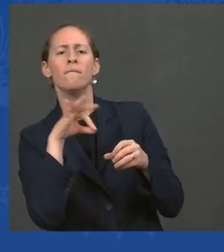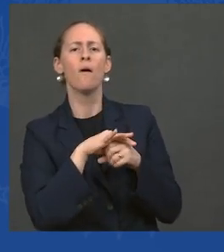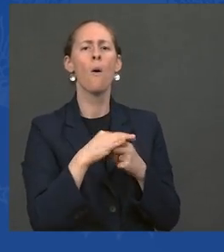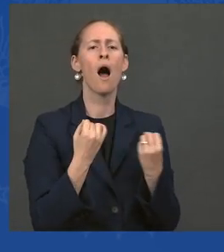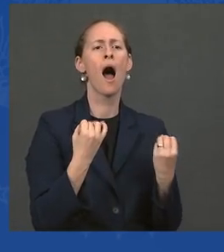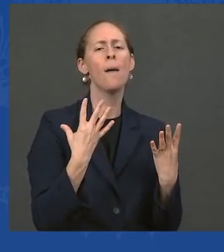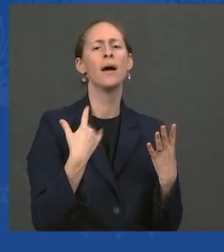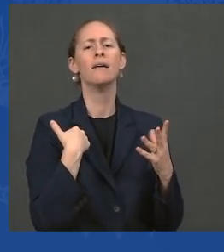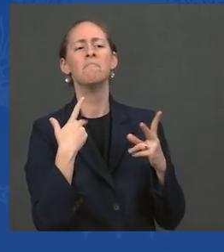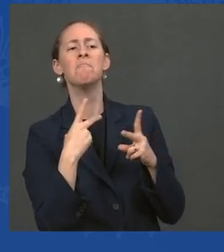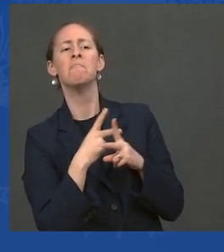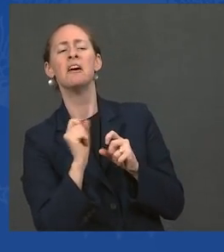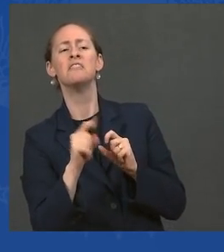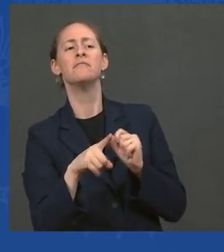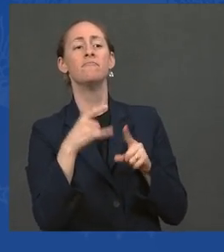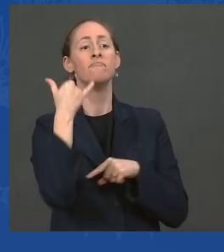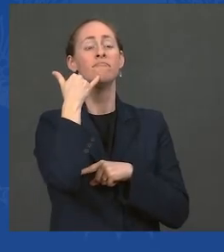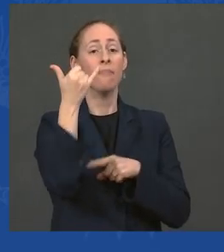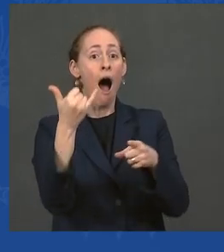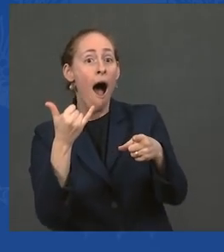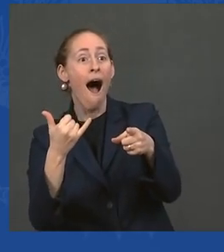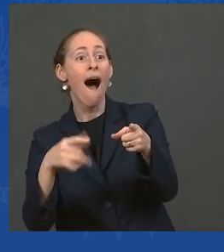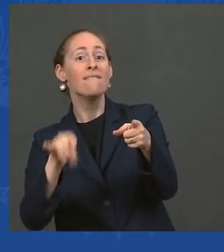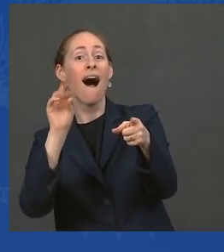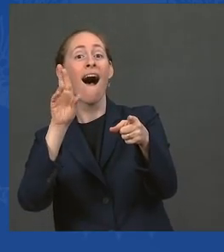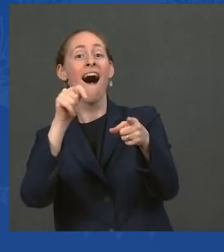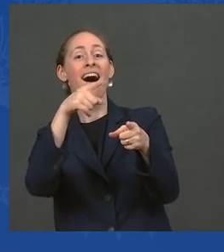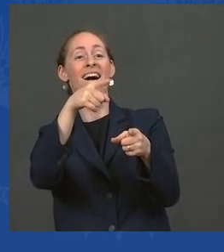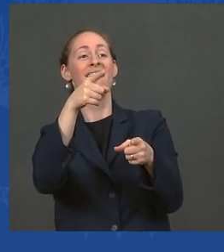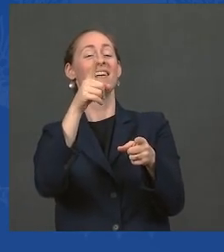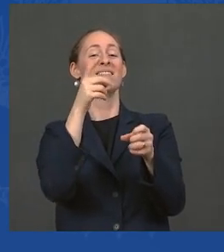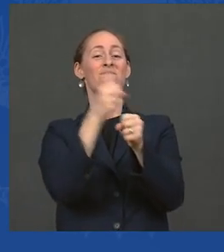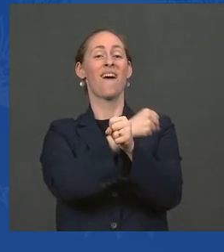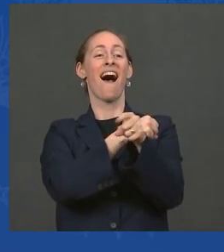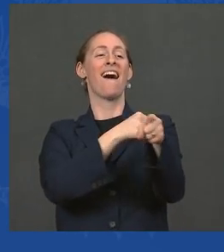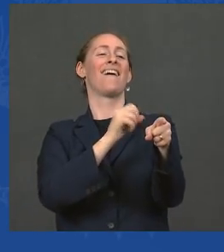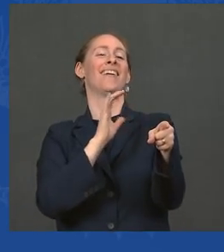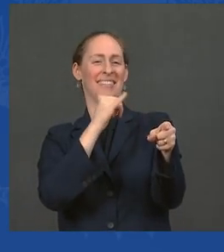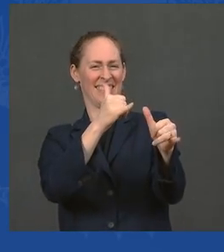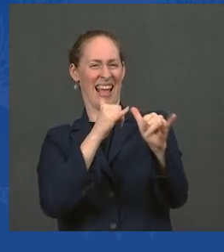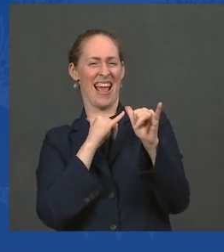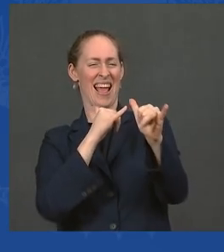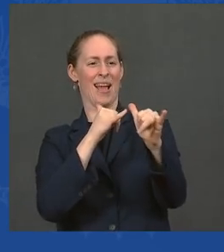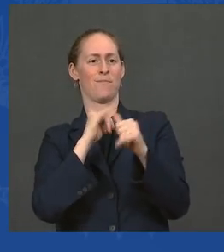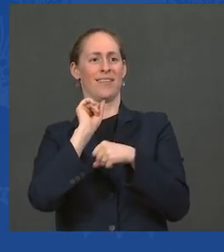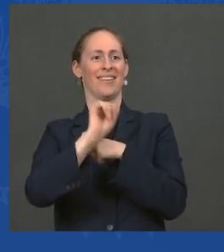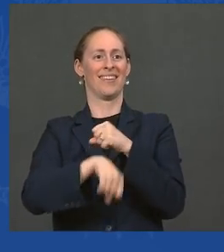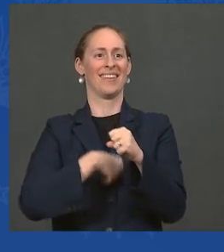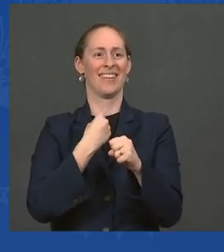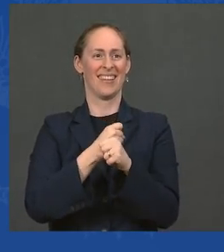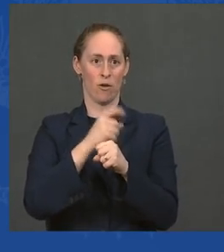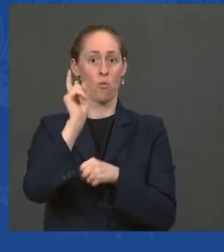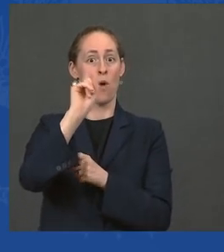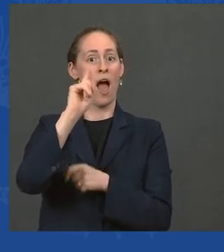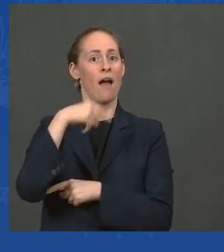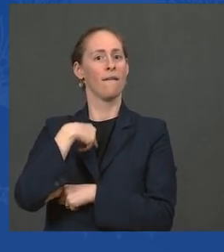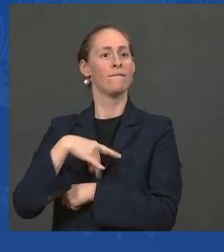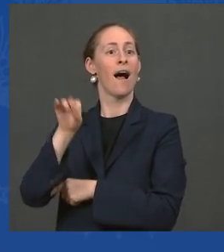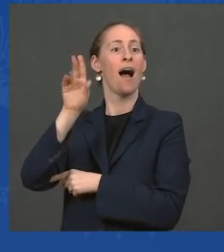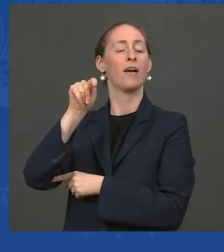And I found out that I won every precinct in Scranton. And I looked up and said, "Mom, I did it."